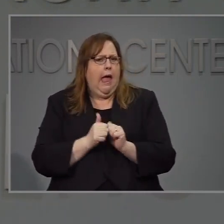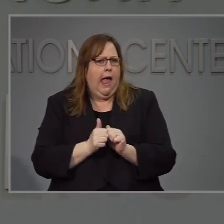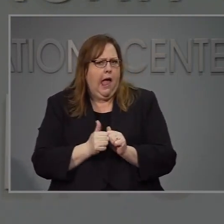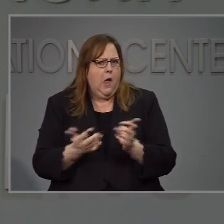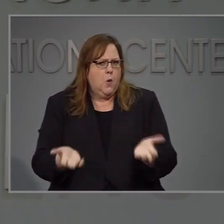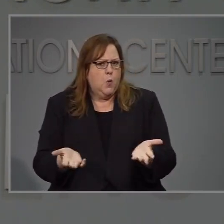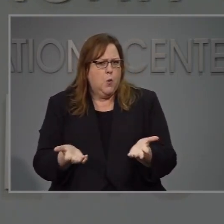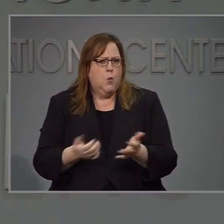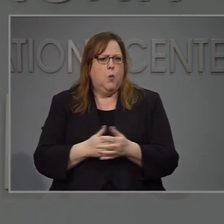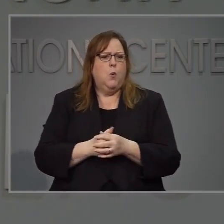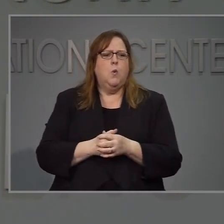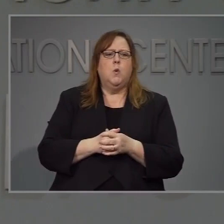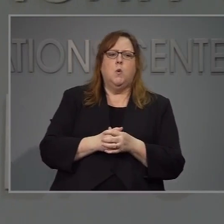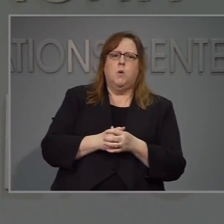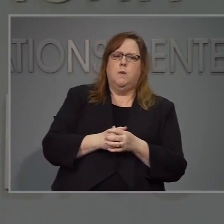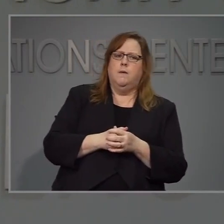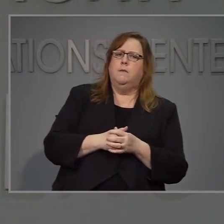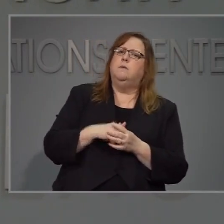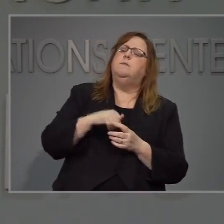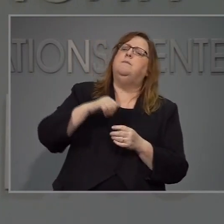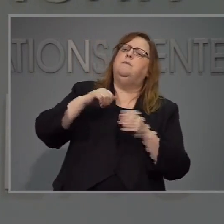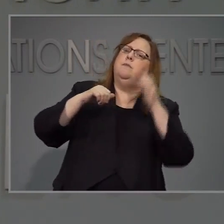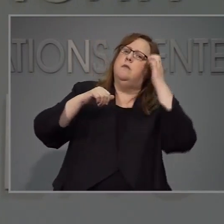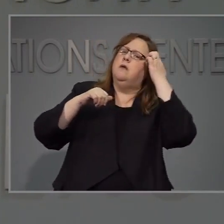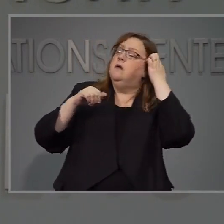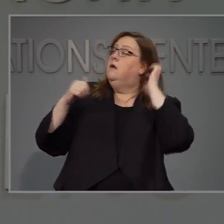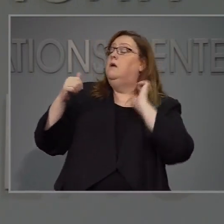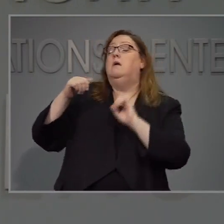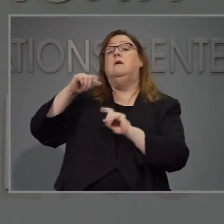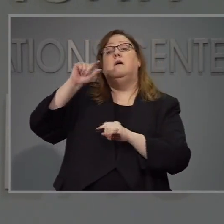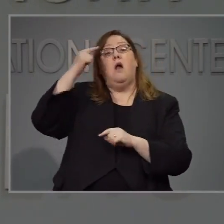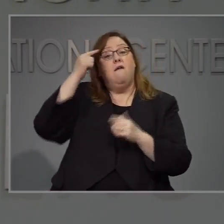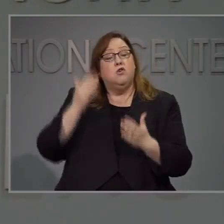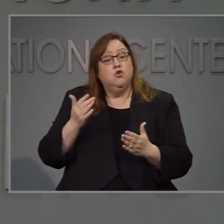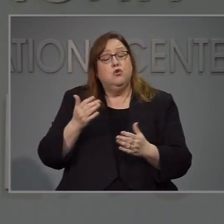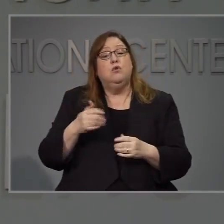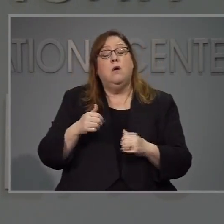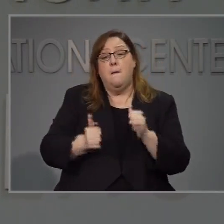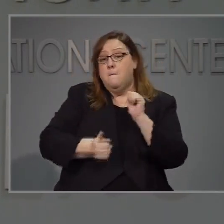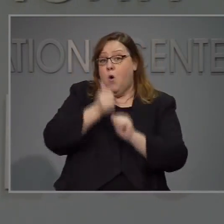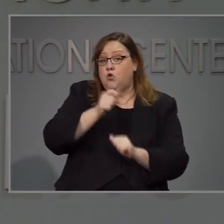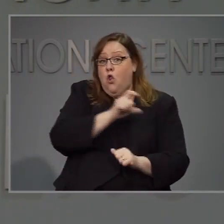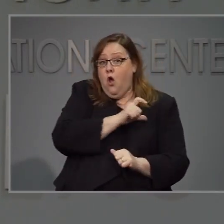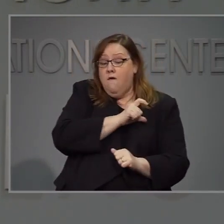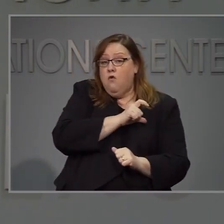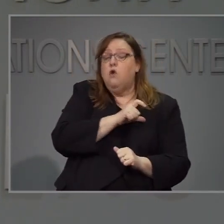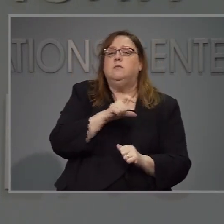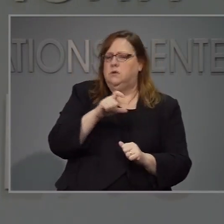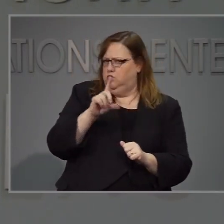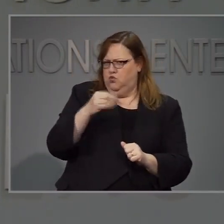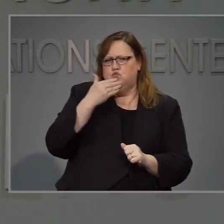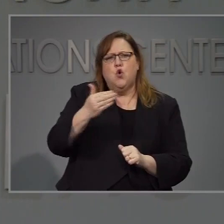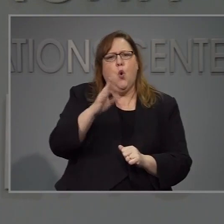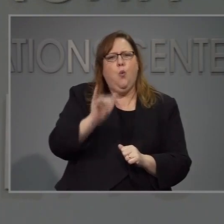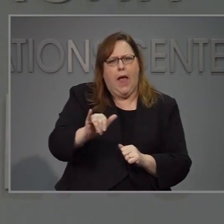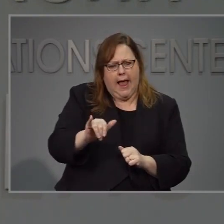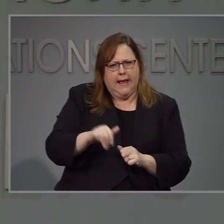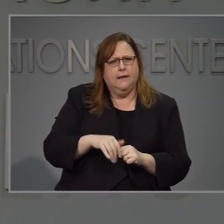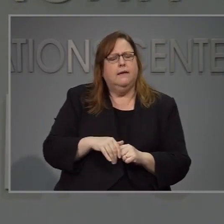FORWARD WHEN ASKING PEOPLE TO KEEP THEIR BUSINESSES THEIR BAR AND A RESTAURANT. THERE'S A LINE AT 50% HOW ARE YOU GOING MAKE SURE THAT IT.